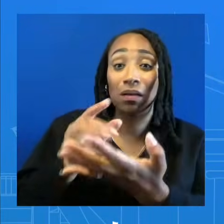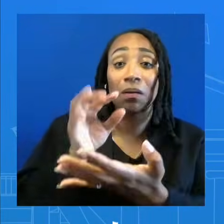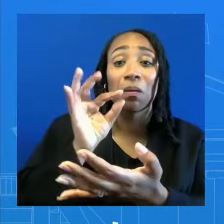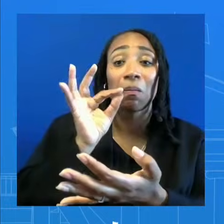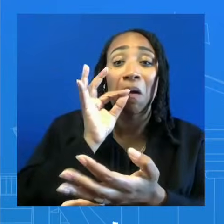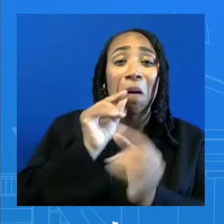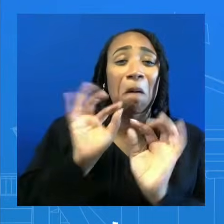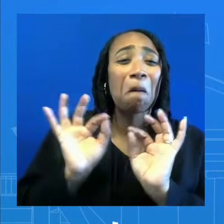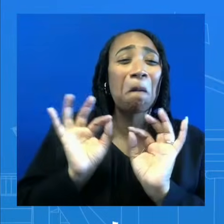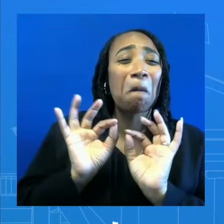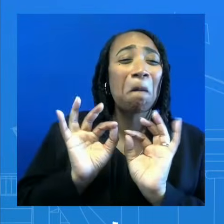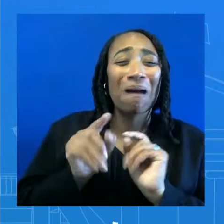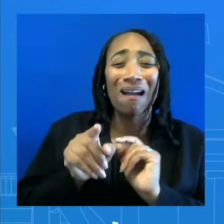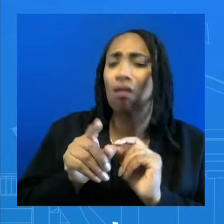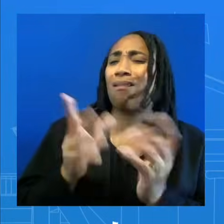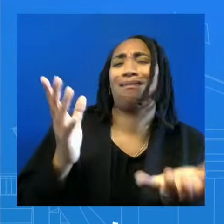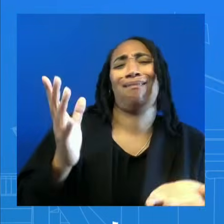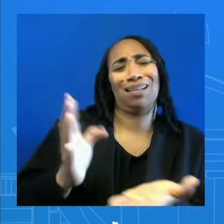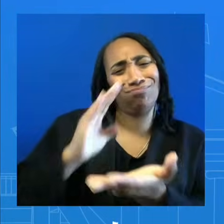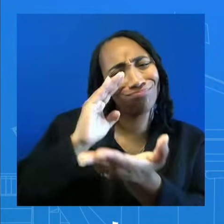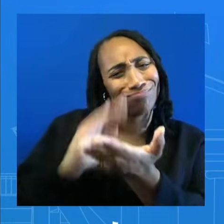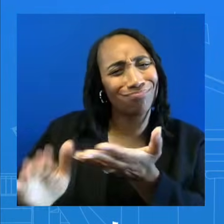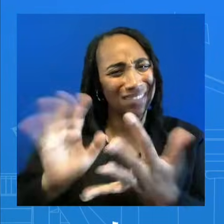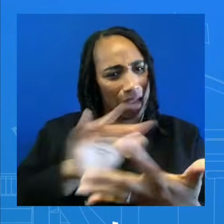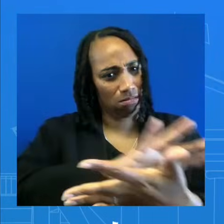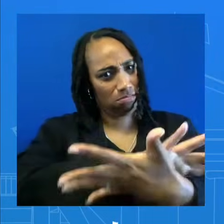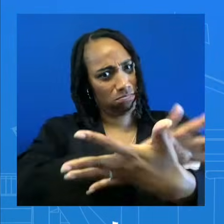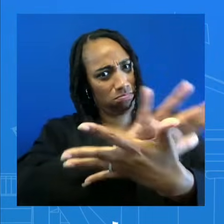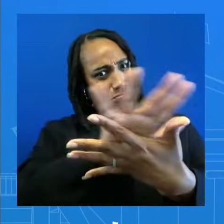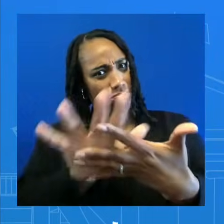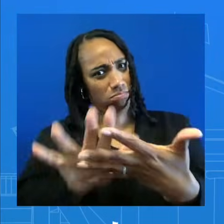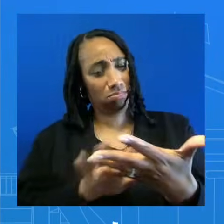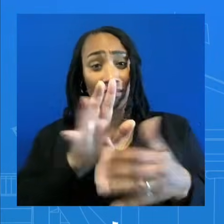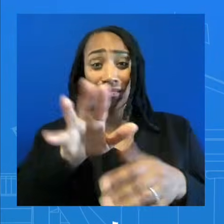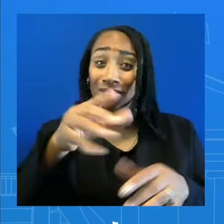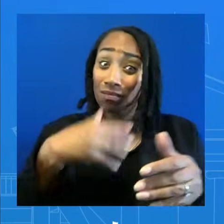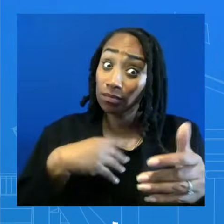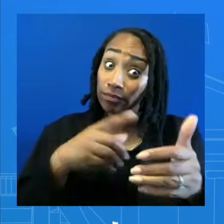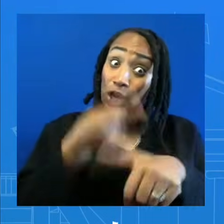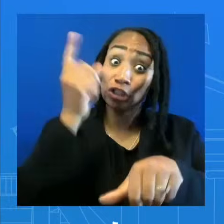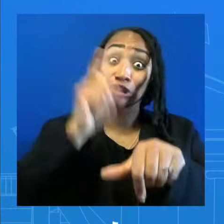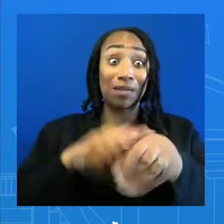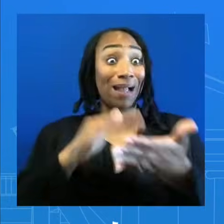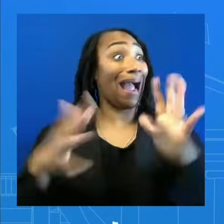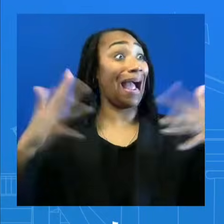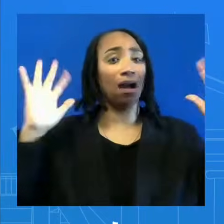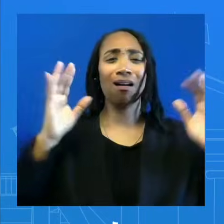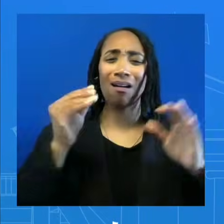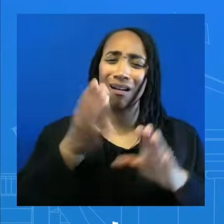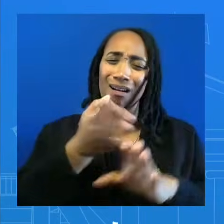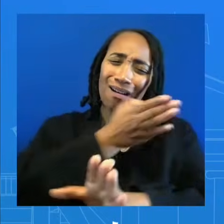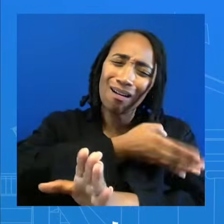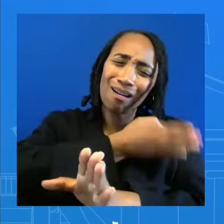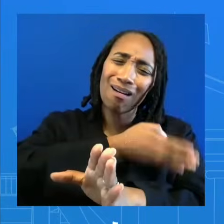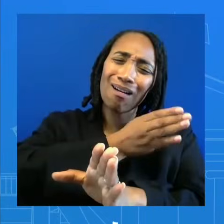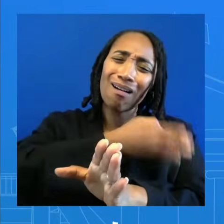to show the importance of giving Americans second chances, and this is a continuation. This is not just a one-day thing.